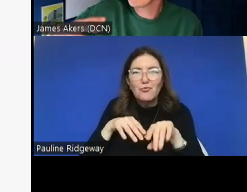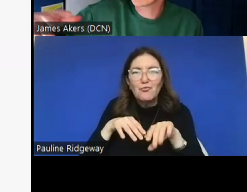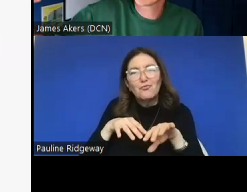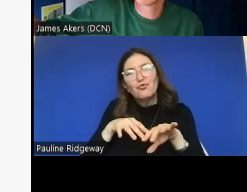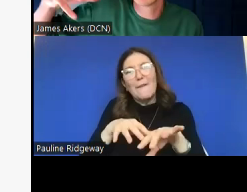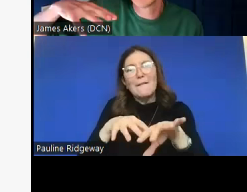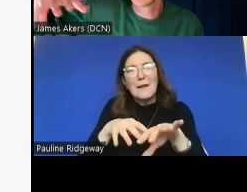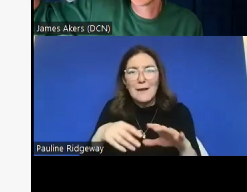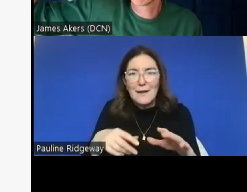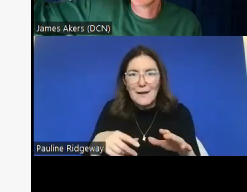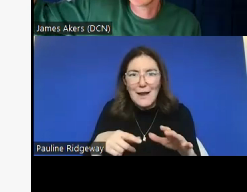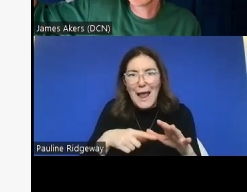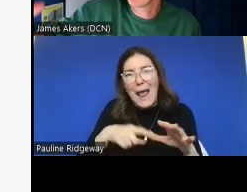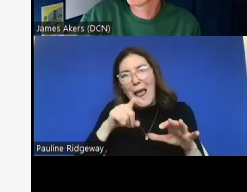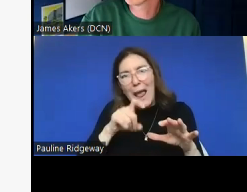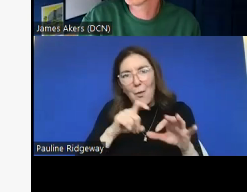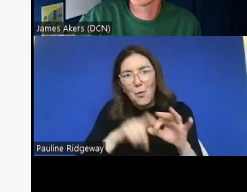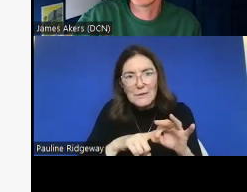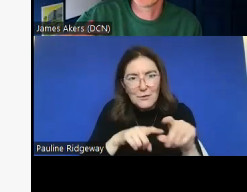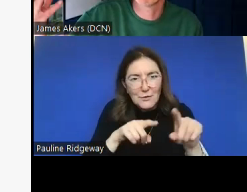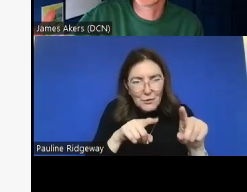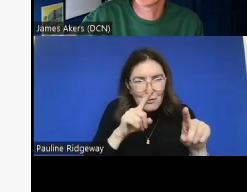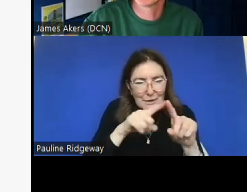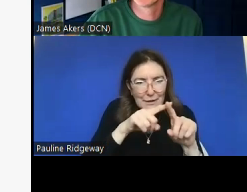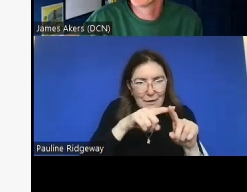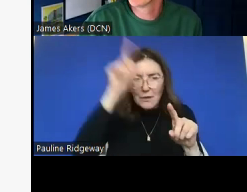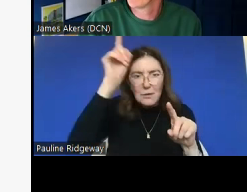This spike in traffic was just unexpected.